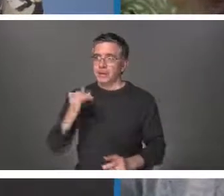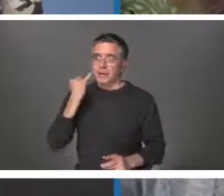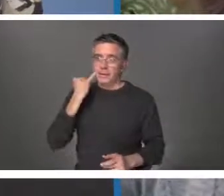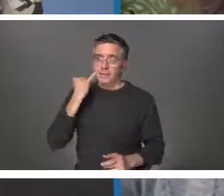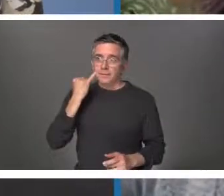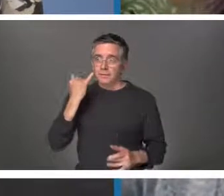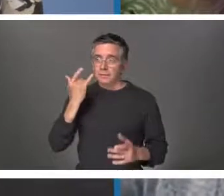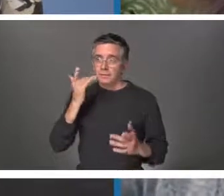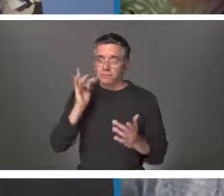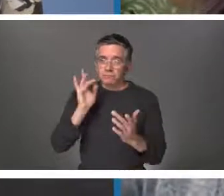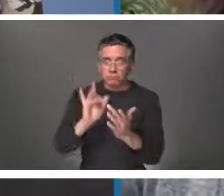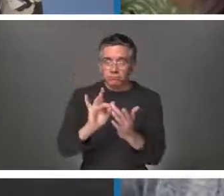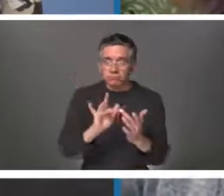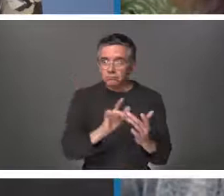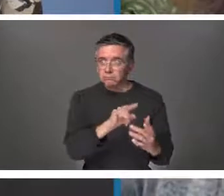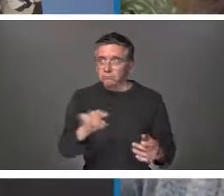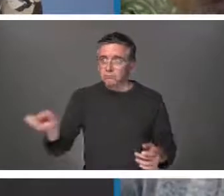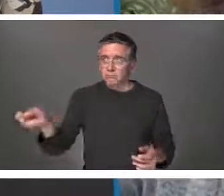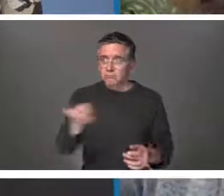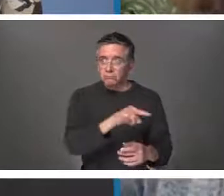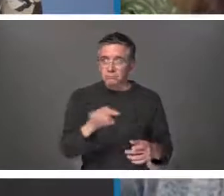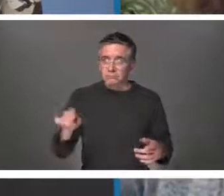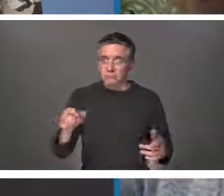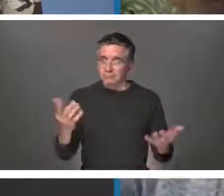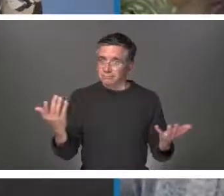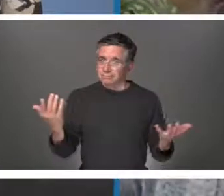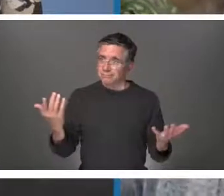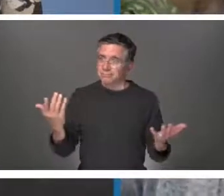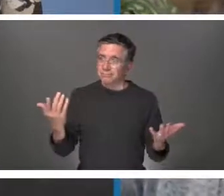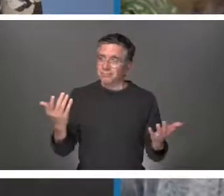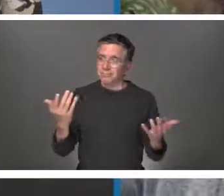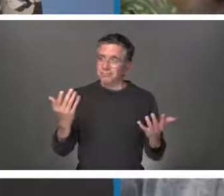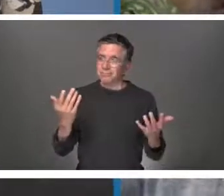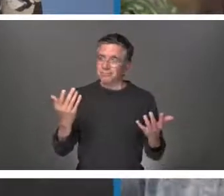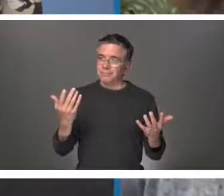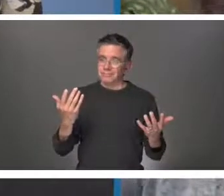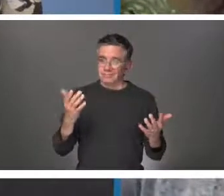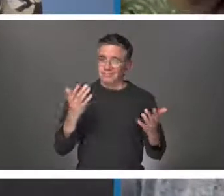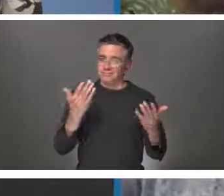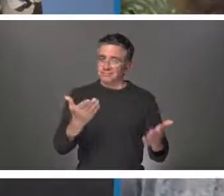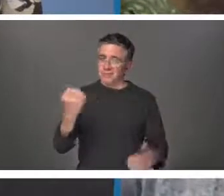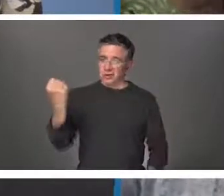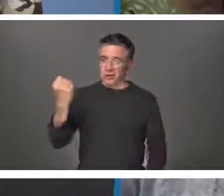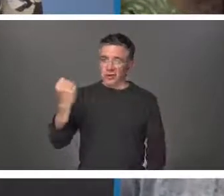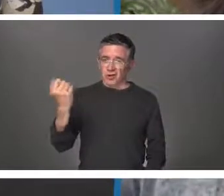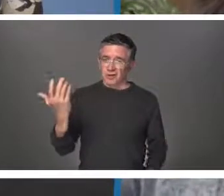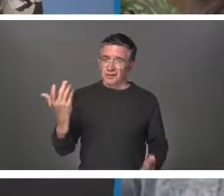we have to figure out how to have evenings, Saturdays are easier, Sundays are harder.